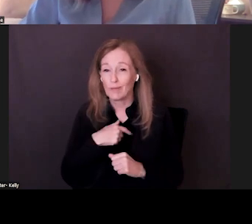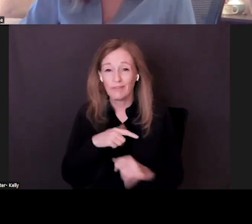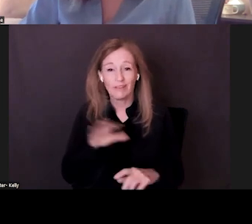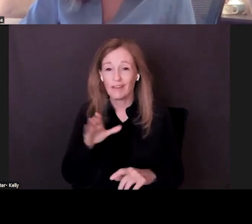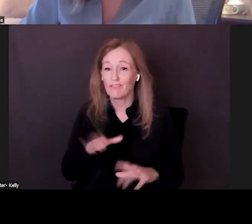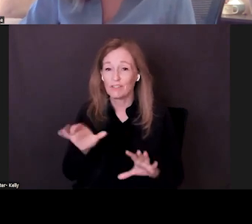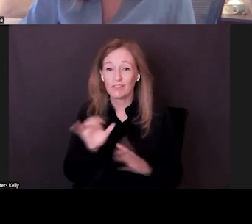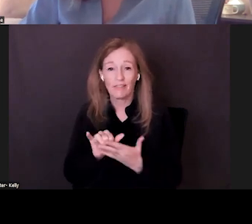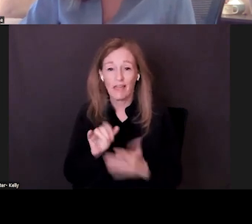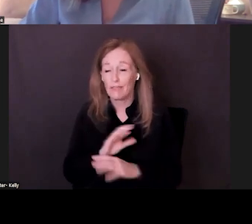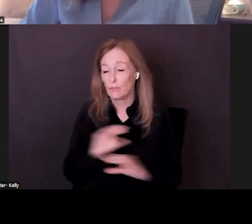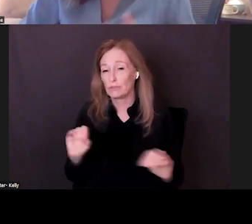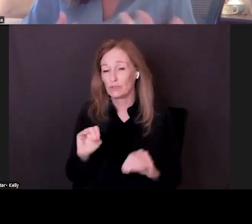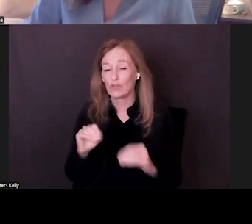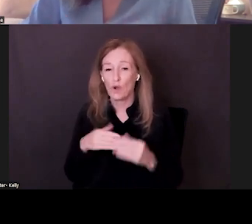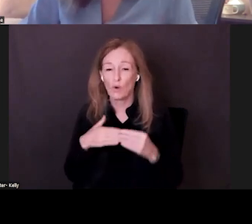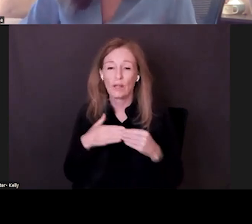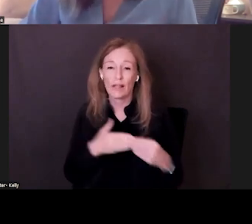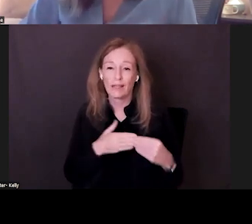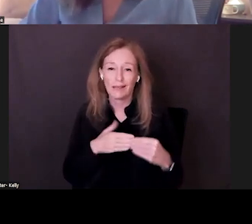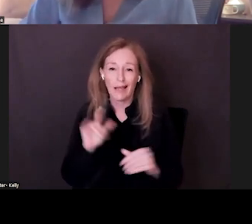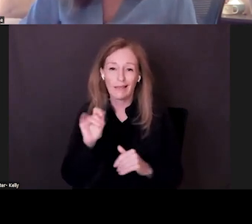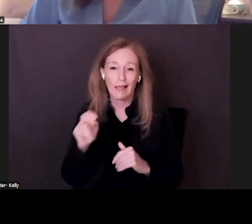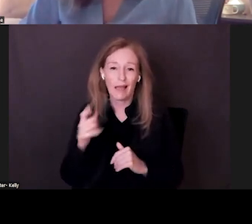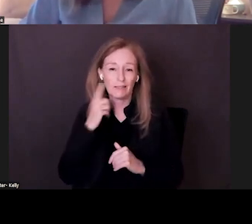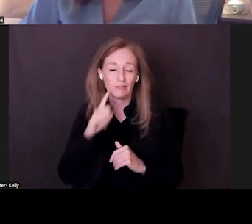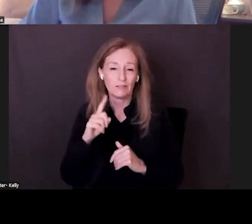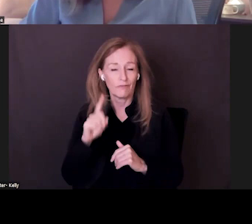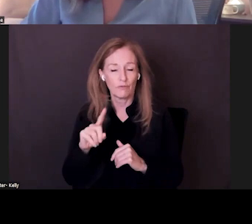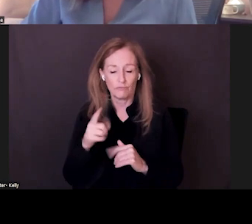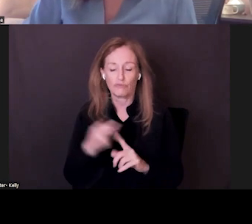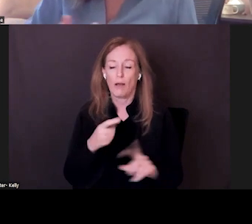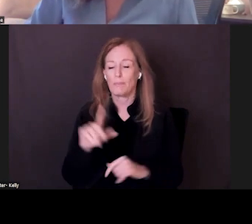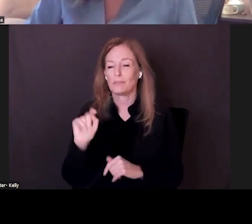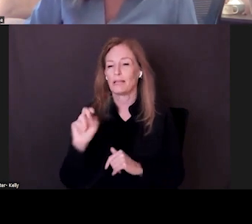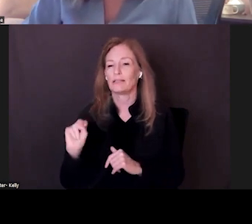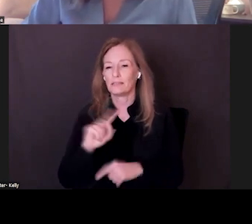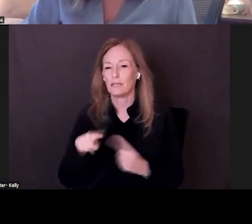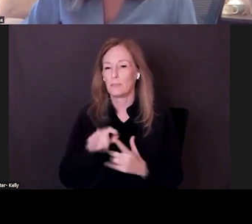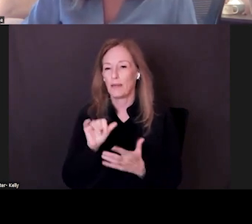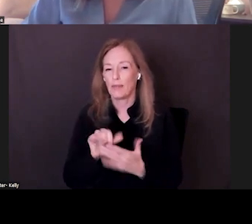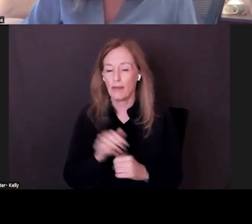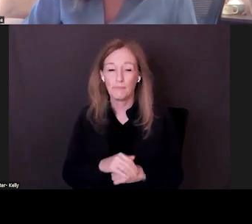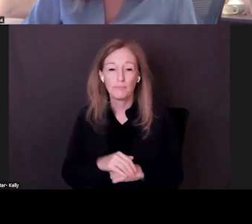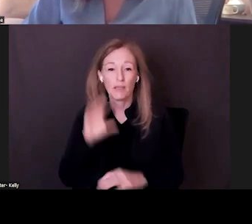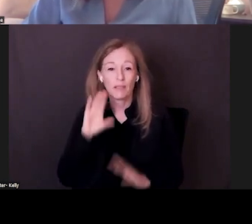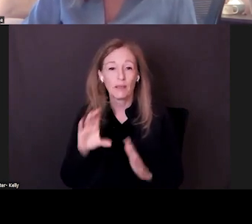FOR HOW TO DO THIS WITH CHILDREN. SO THE ENVIRONMENT IS SET UP TO CHILDREN. THE RIGHT IS THE GROUP ROOM.